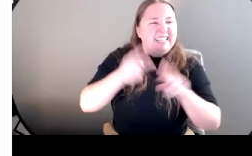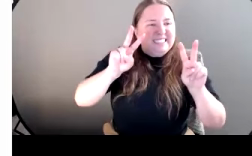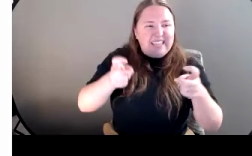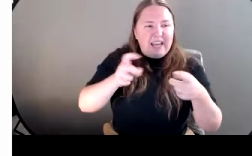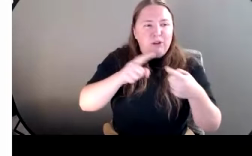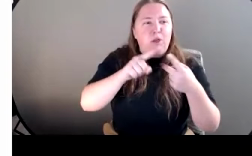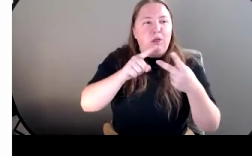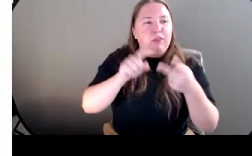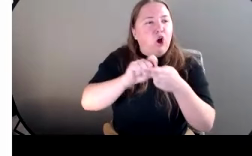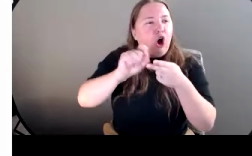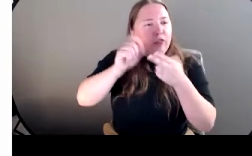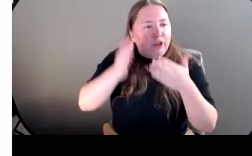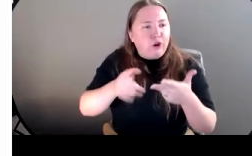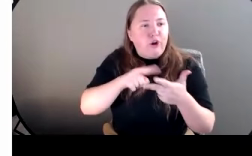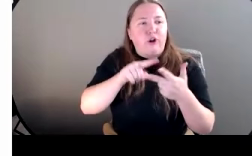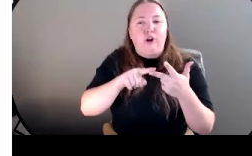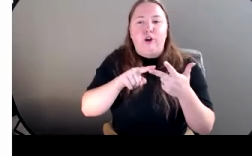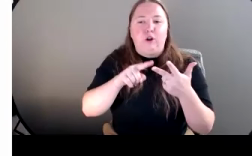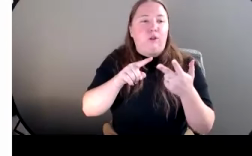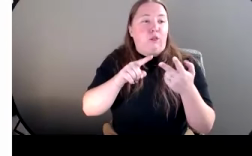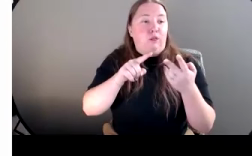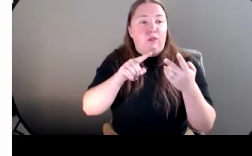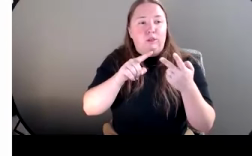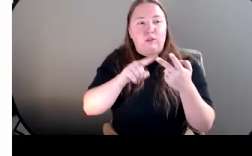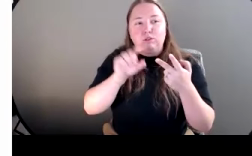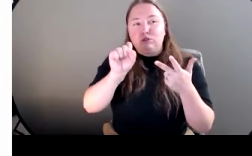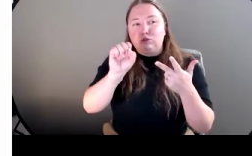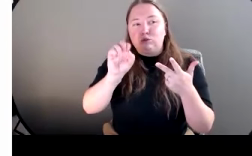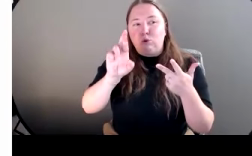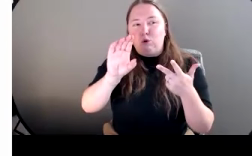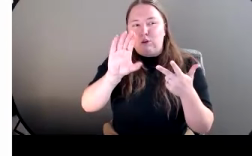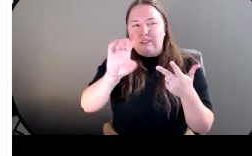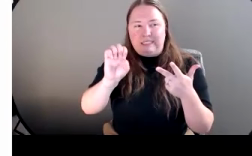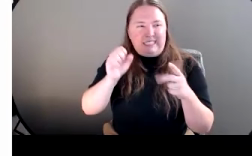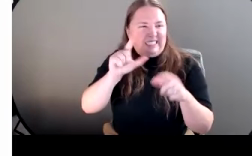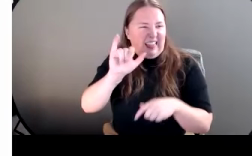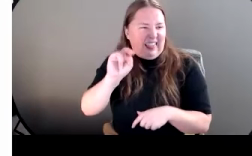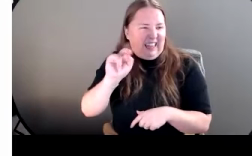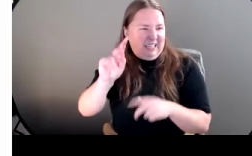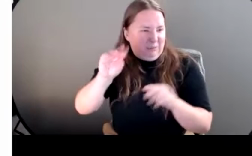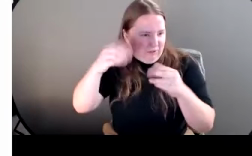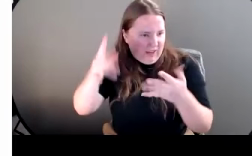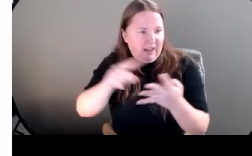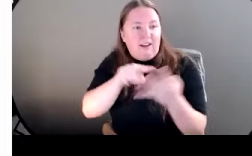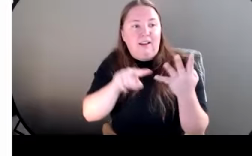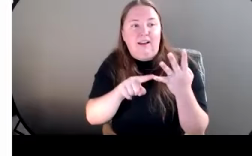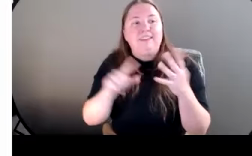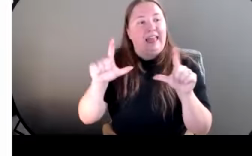the source meaning like the link, providing the link and then the license.